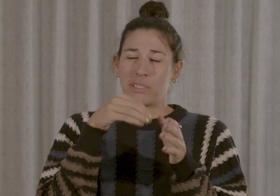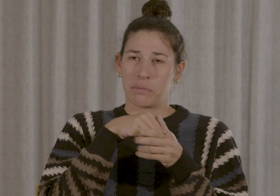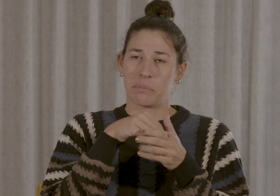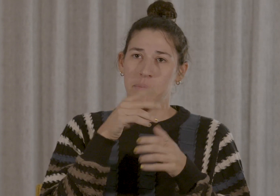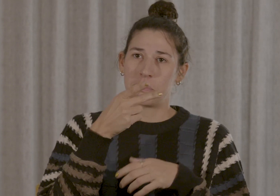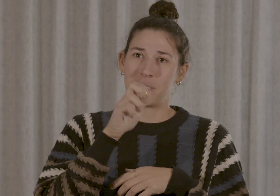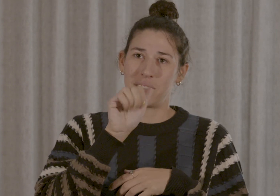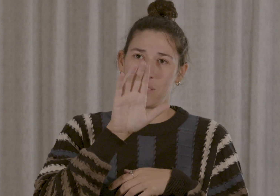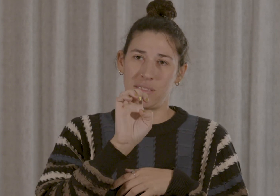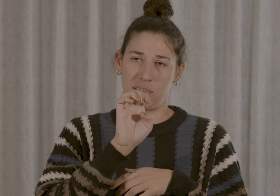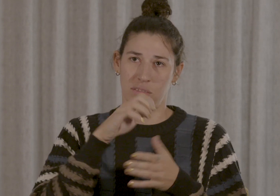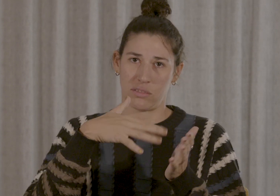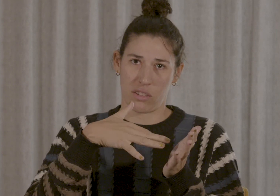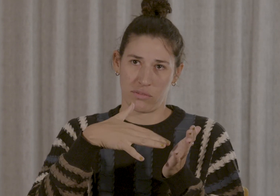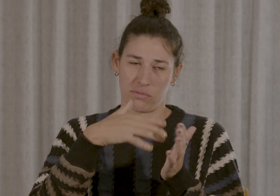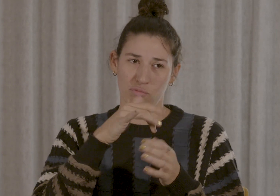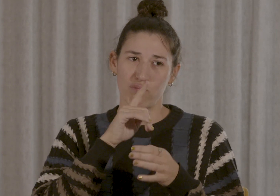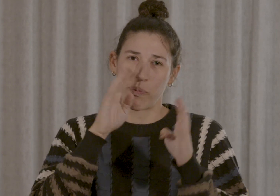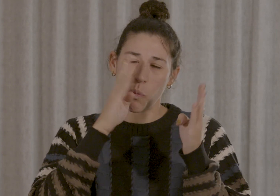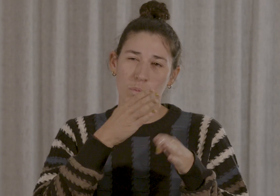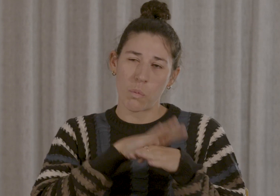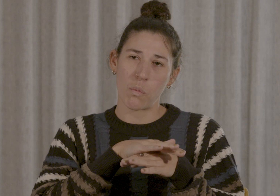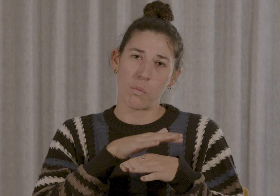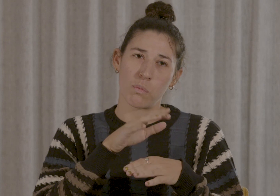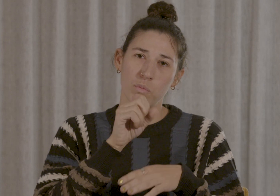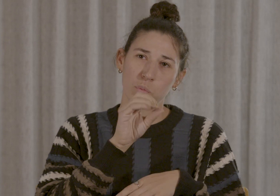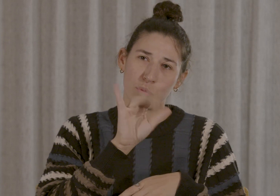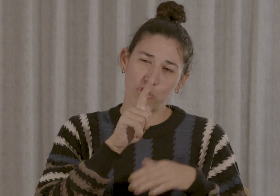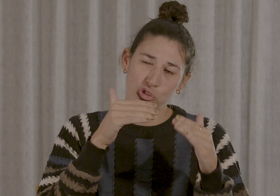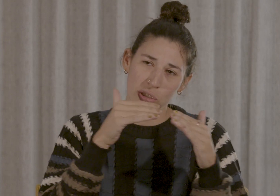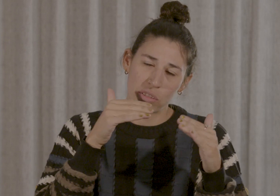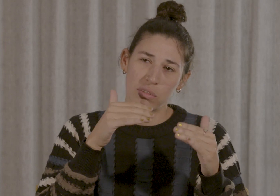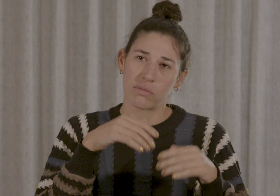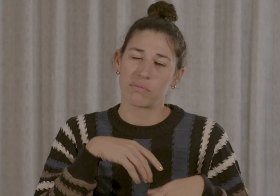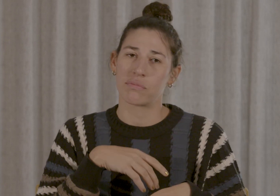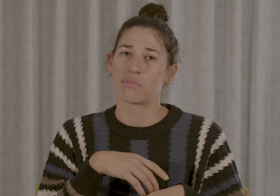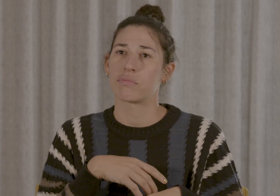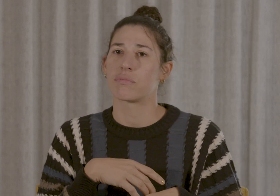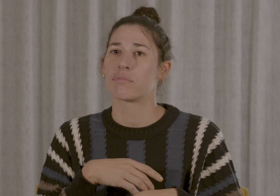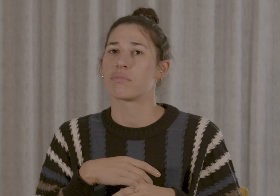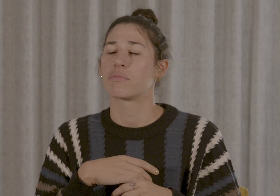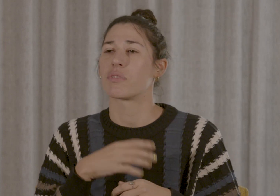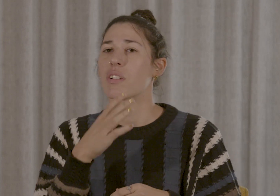I majored in peace studies with a focus on social justice.